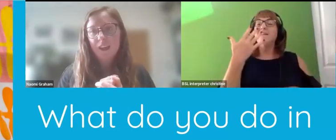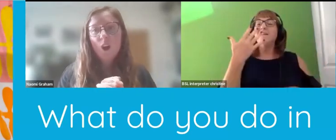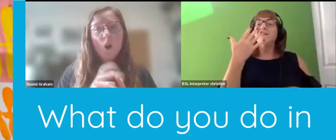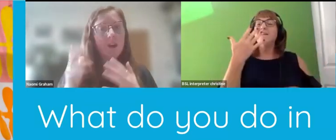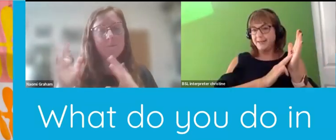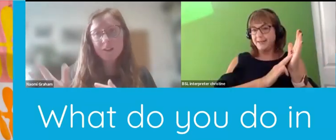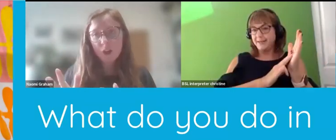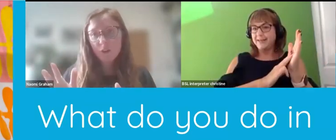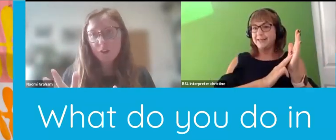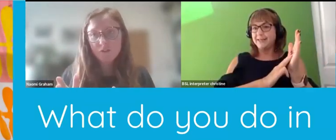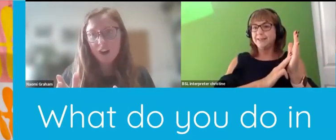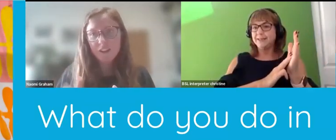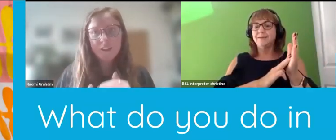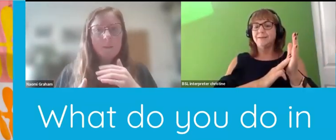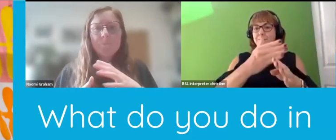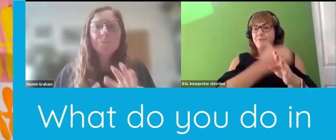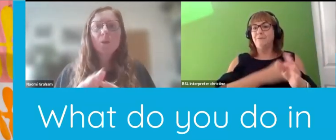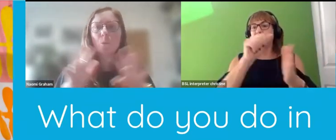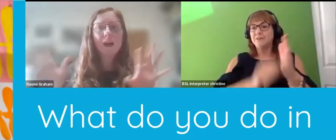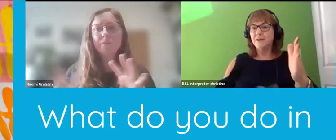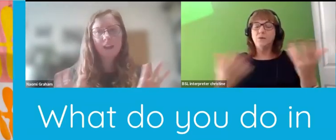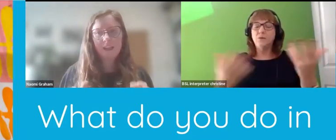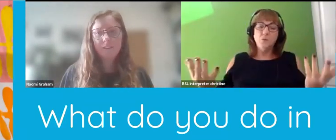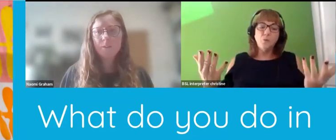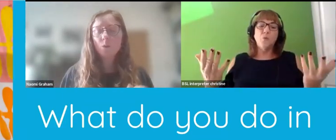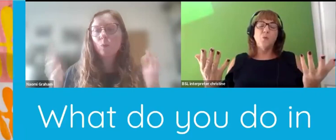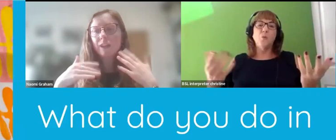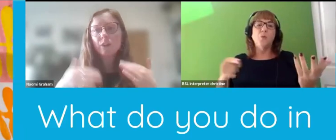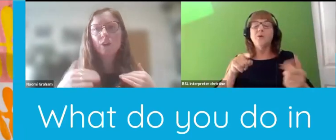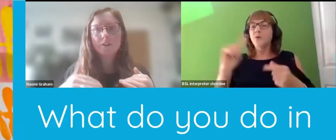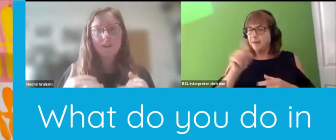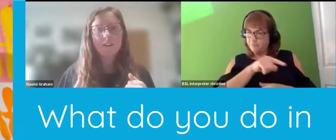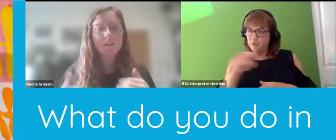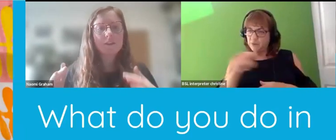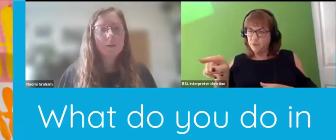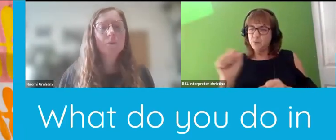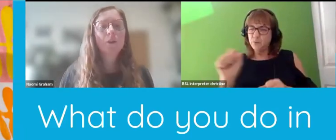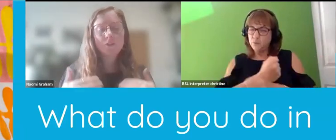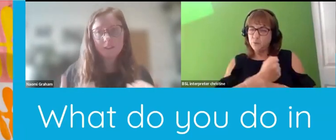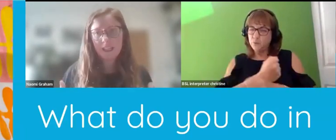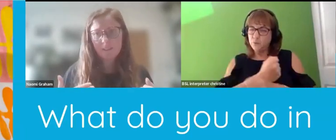or I must go for a run. Whatever it is, we do lots of things that subconsciously